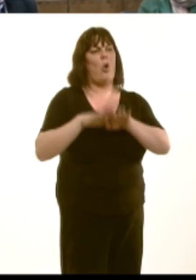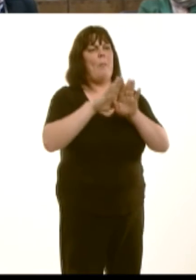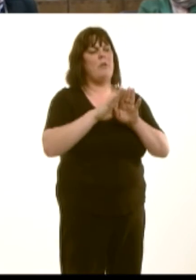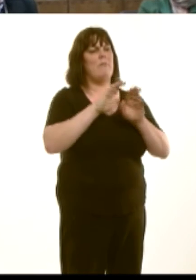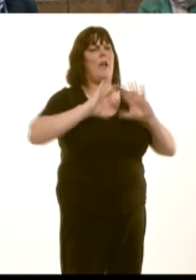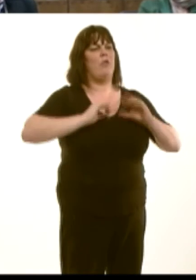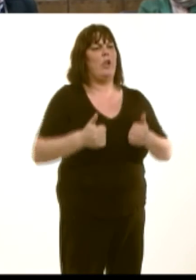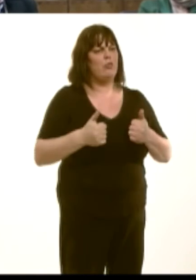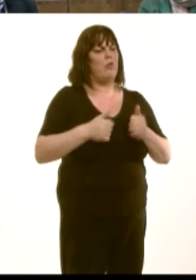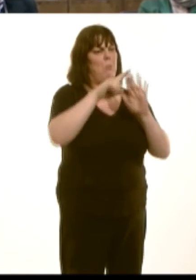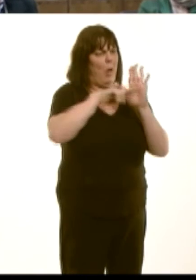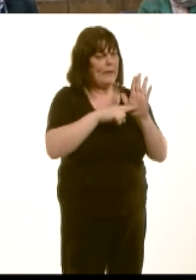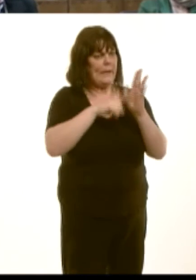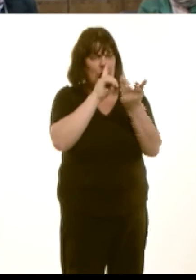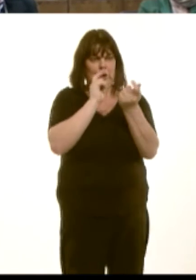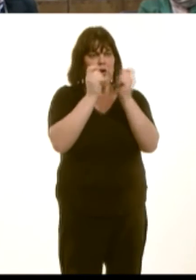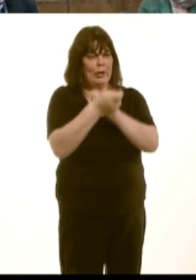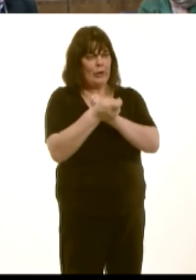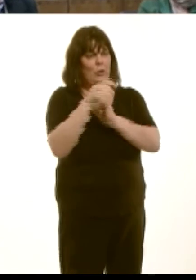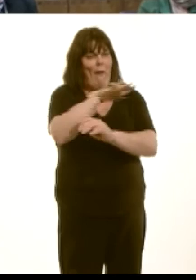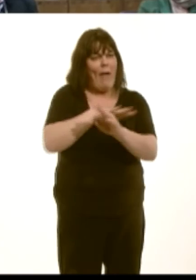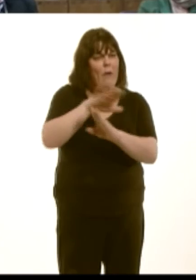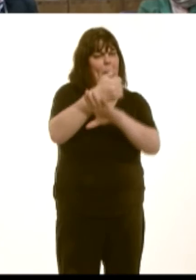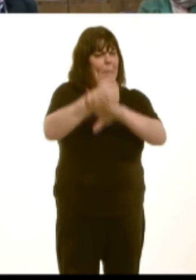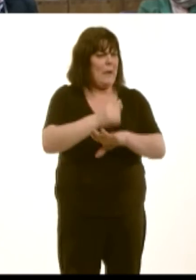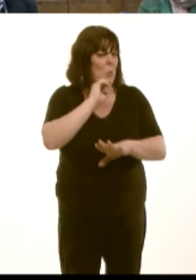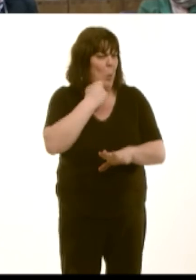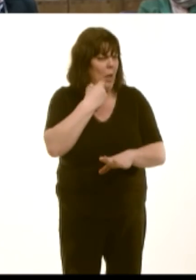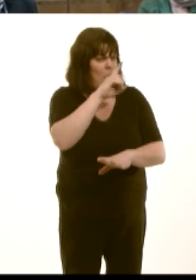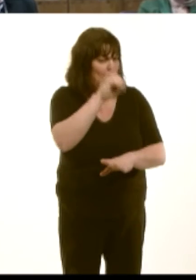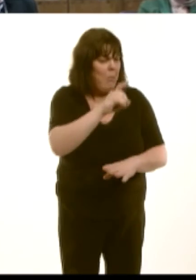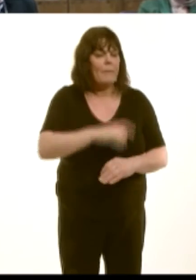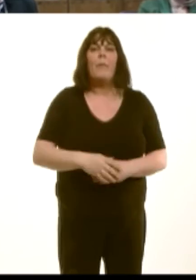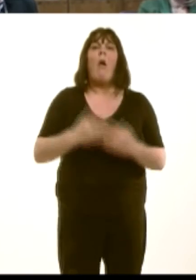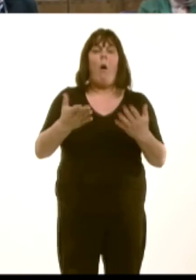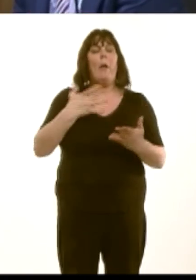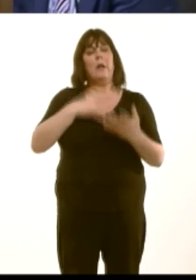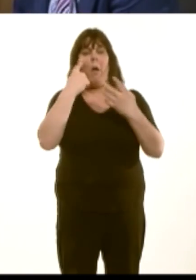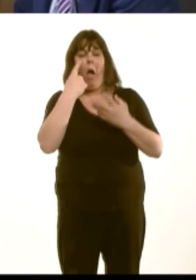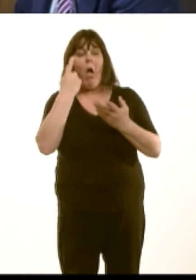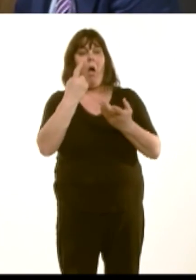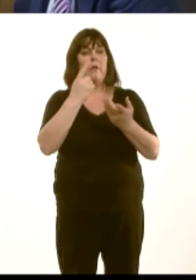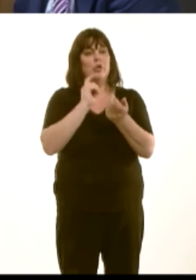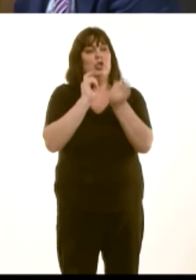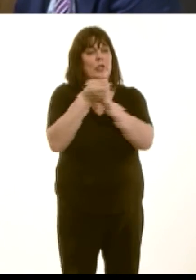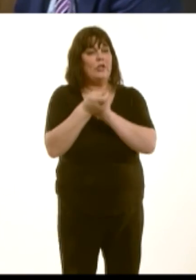area-based payment scheme, and we will be consulting on the payment options for the new basic payment scheme in March.